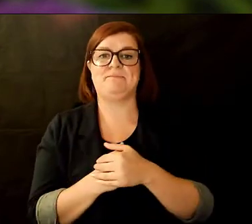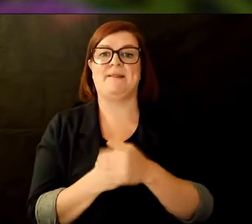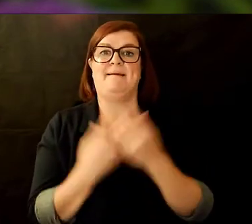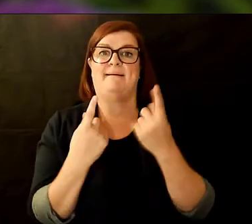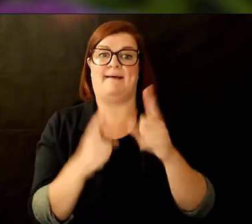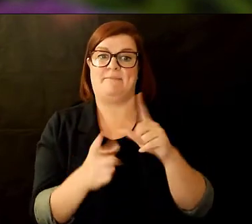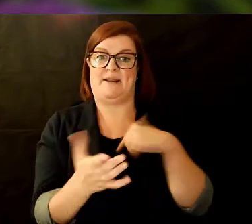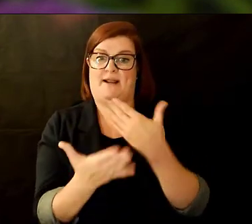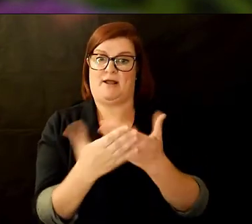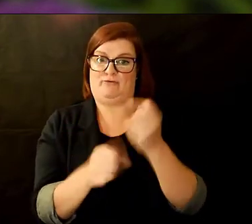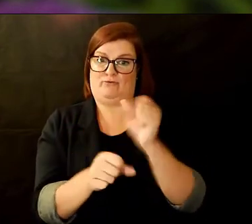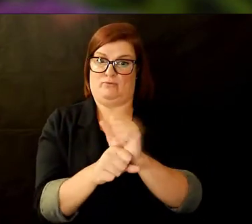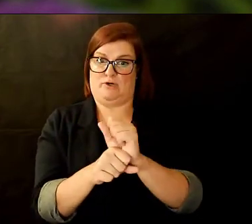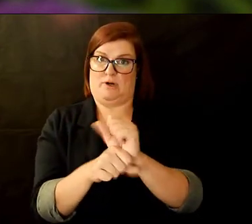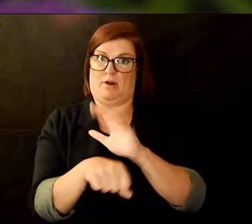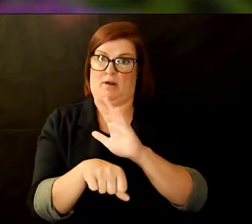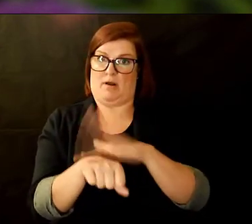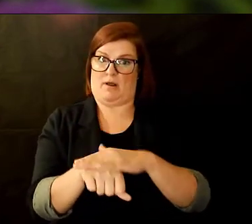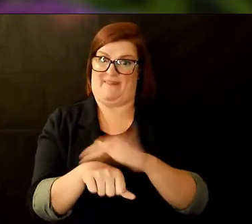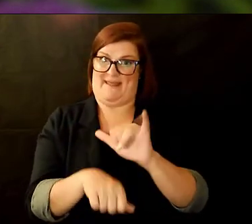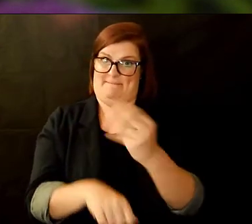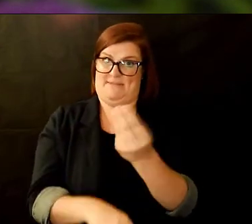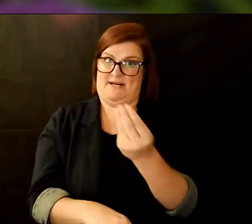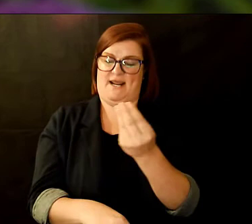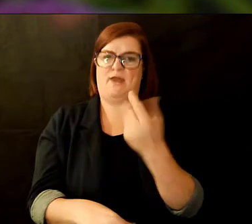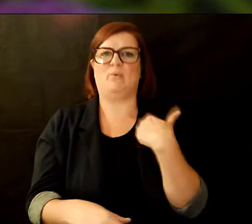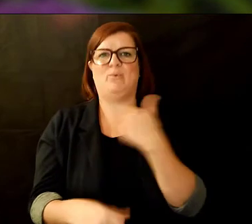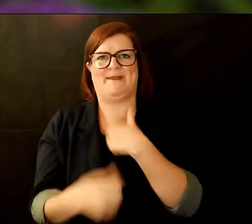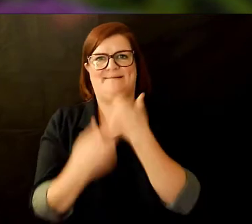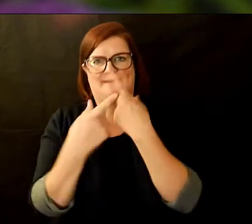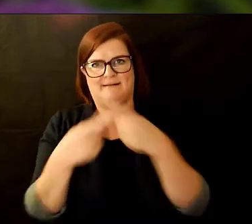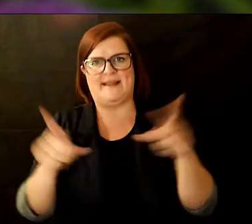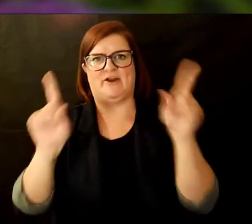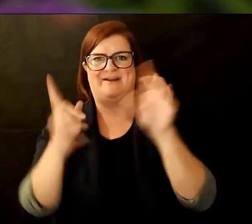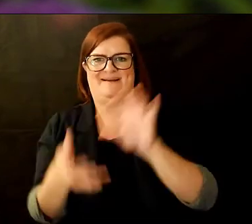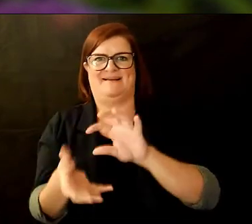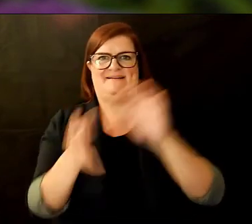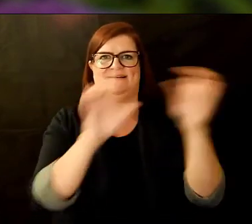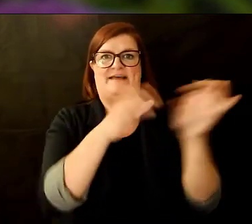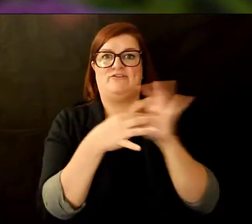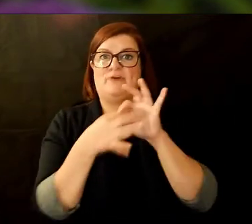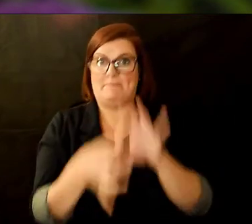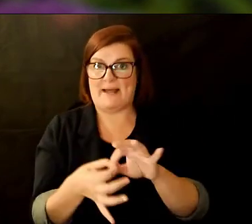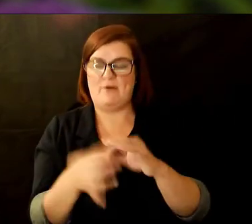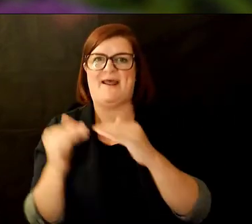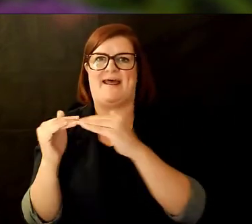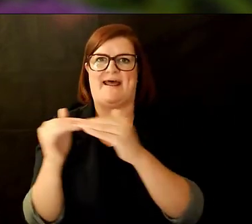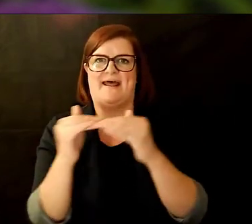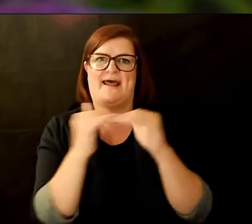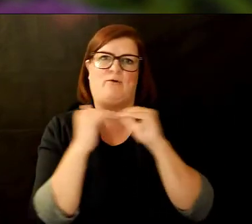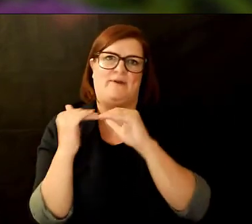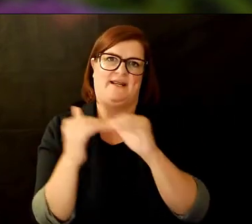we declared a disaster around equity and racial justice.